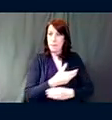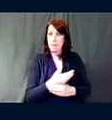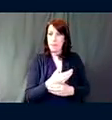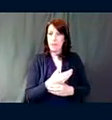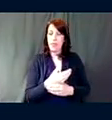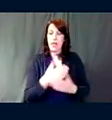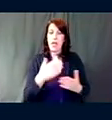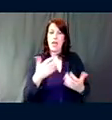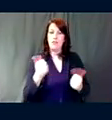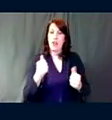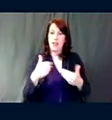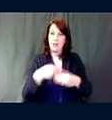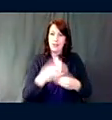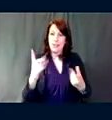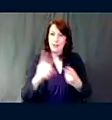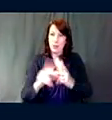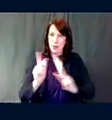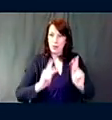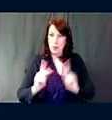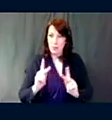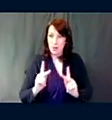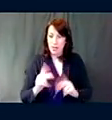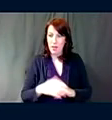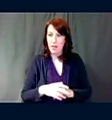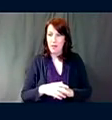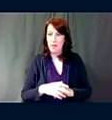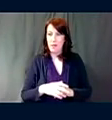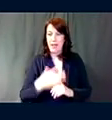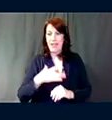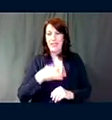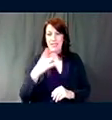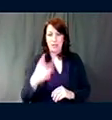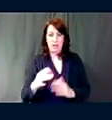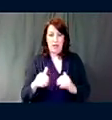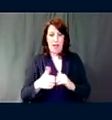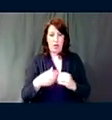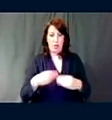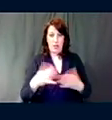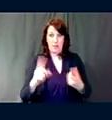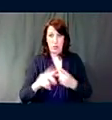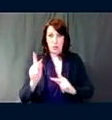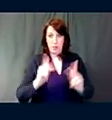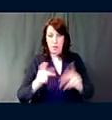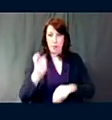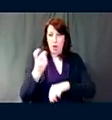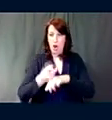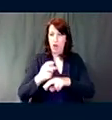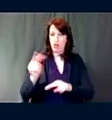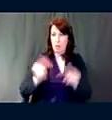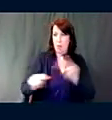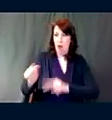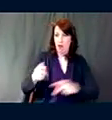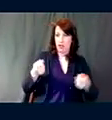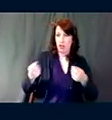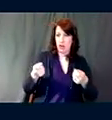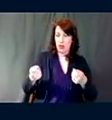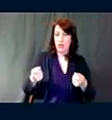VERY HARD BECAUSE THE CLOSEST IT GETS TO PEOPLE, THE HARDEST IT IS TO MONITOR. BUT WE WANTED TO TRY TO SAY,